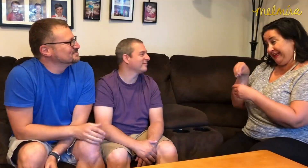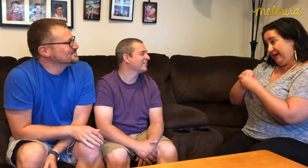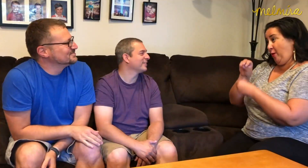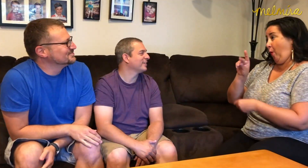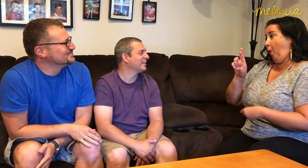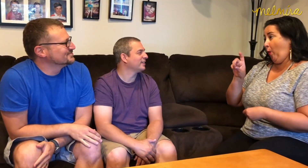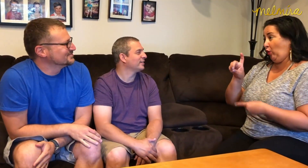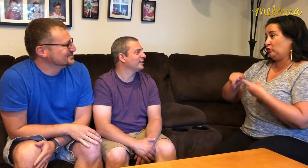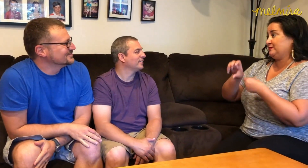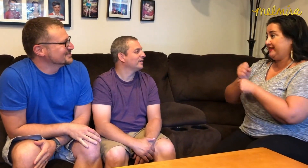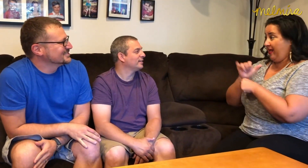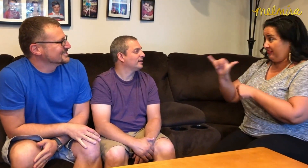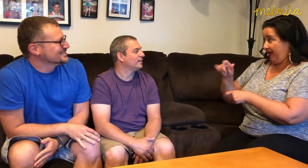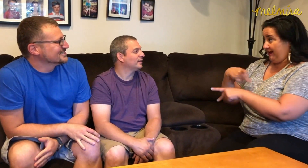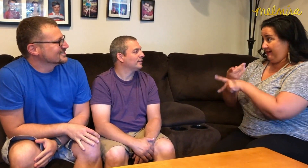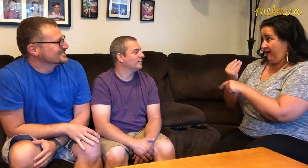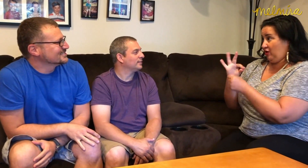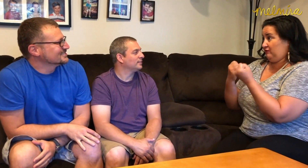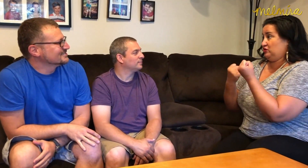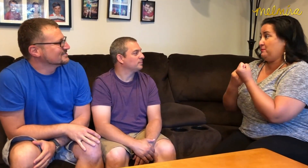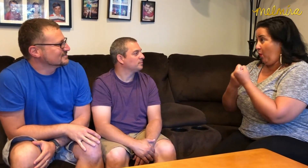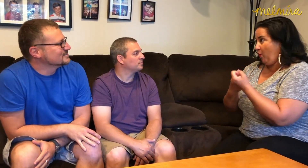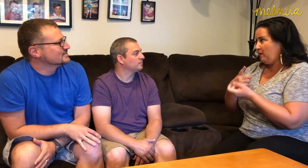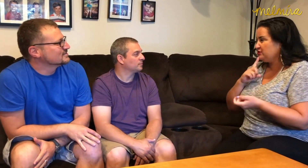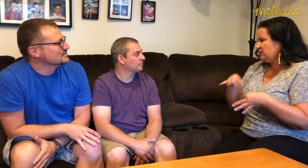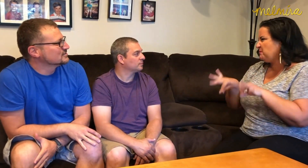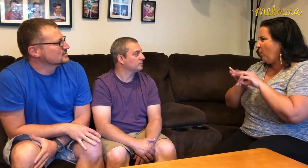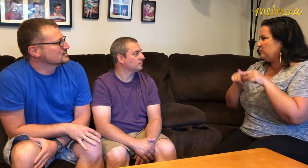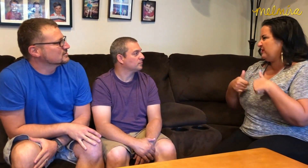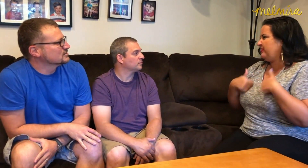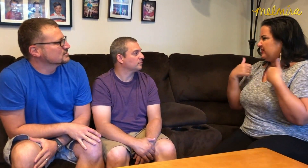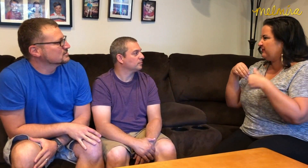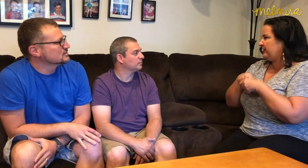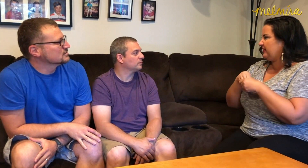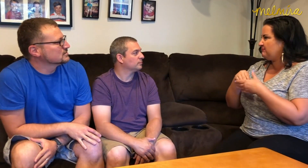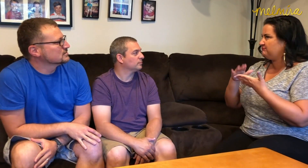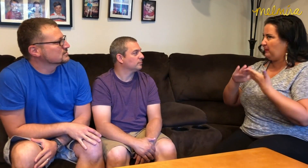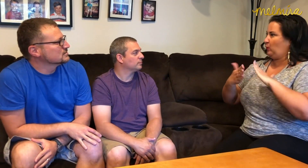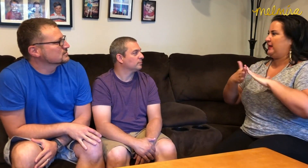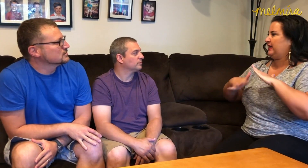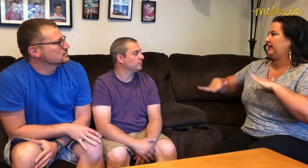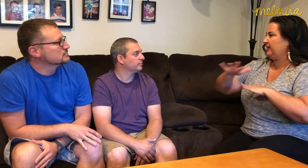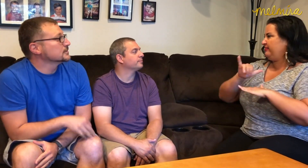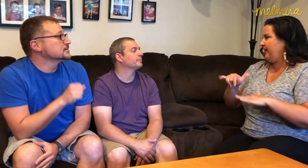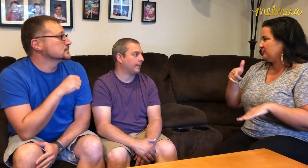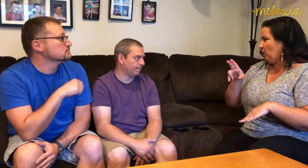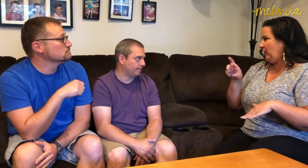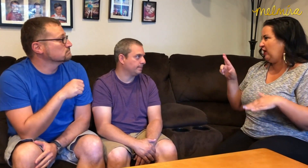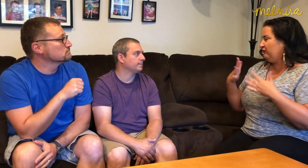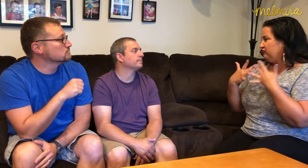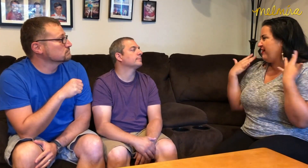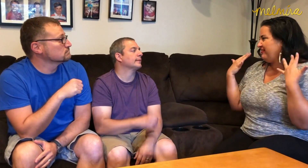In order to get that kind of support, I'm sure it's important to live in a community that's queer friendly.